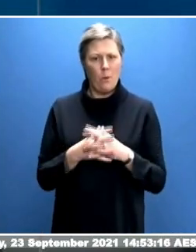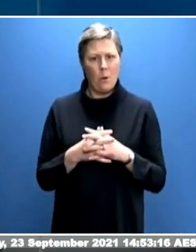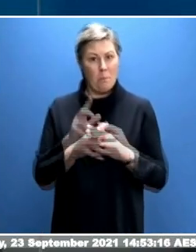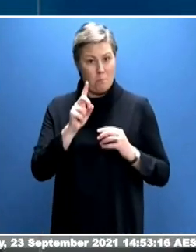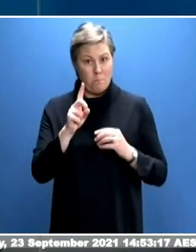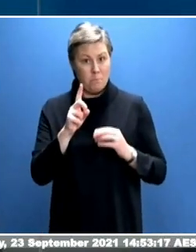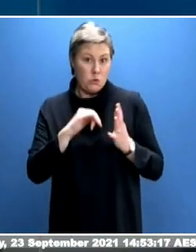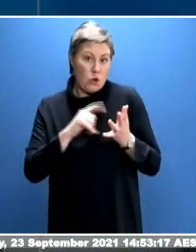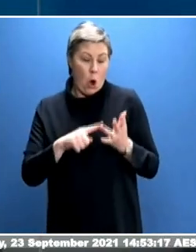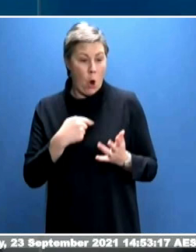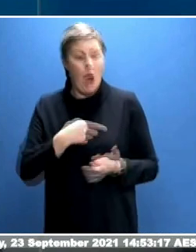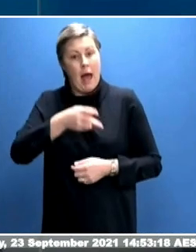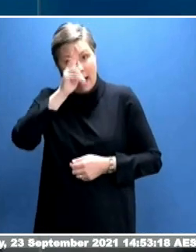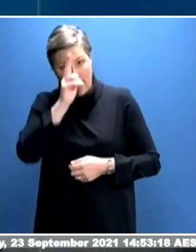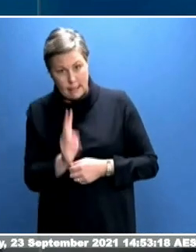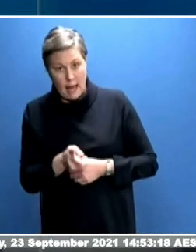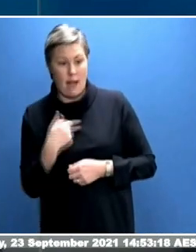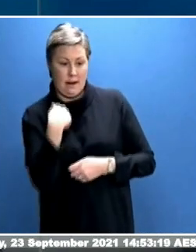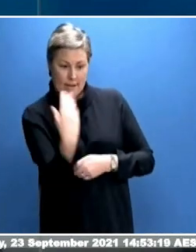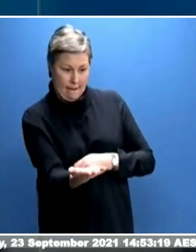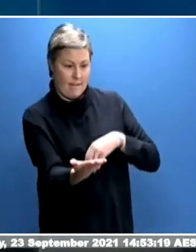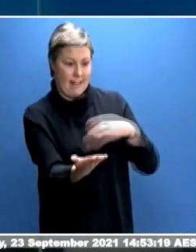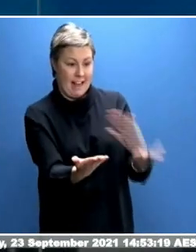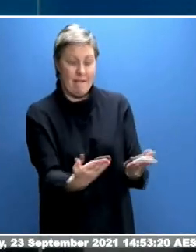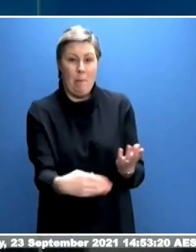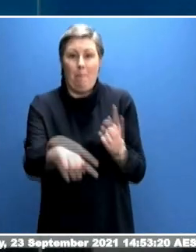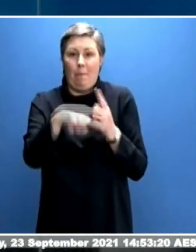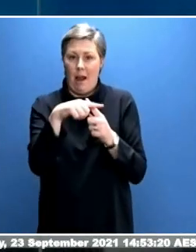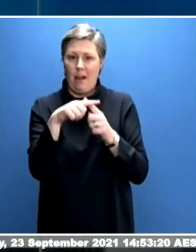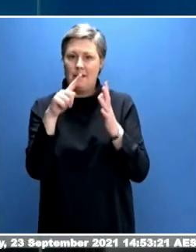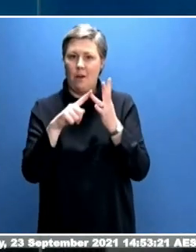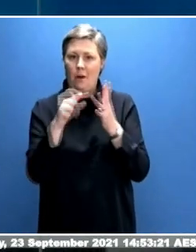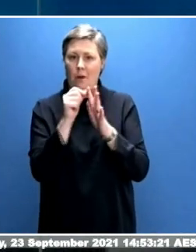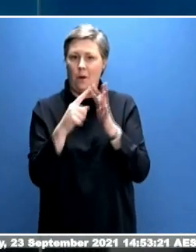again to both, along with the operations manual and discussed their concerns.